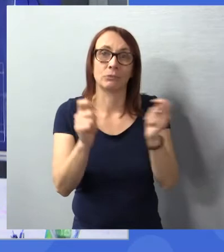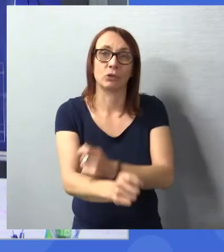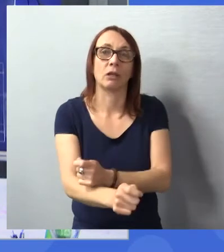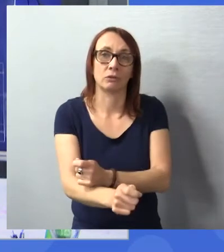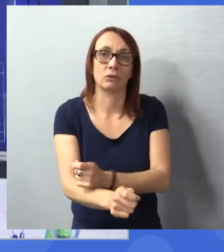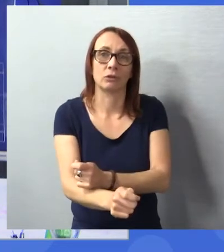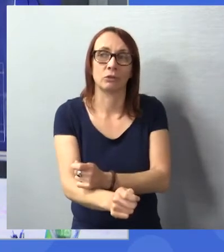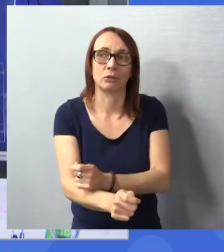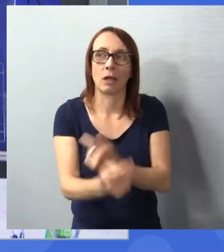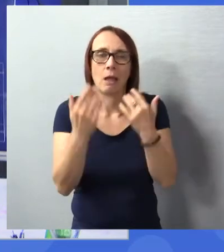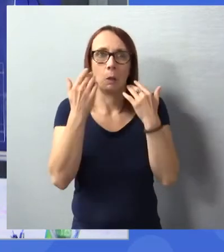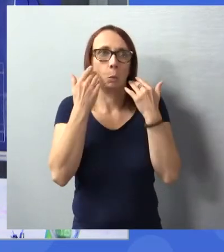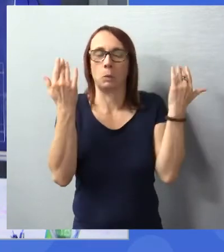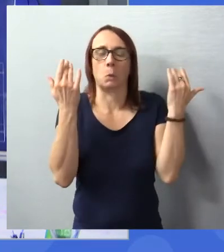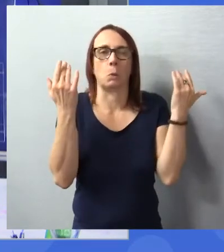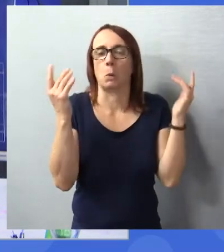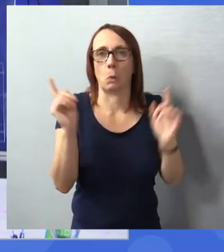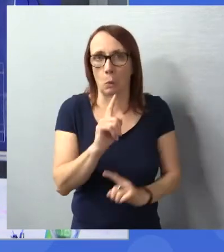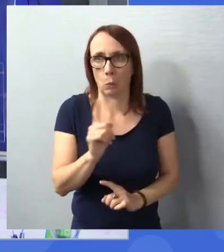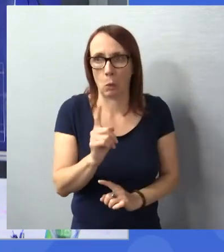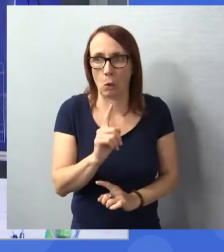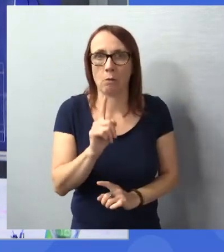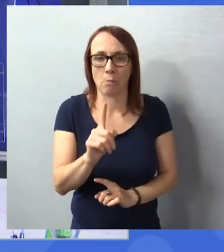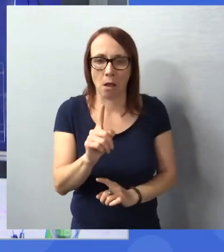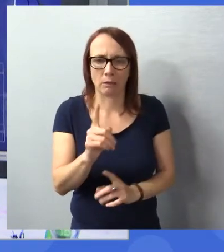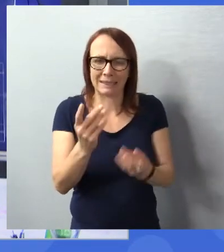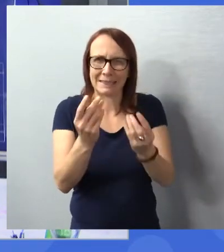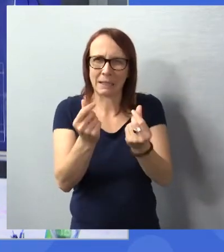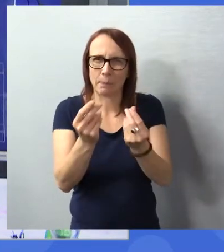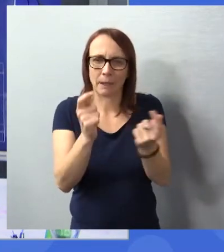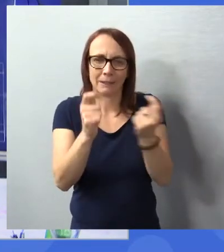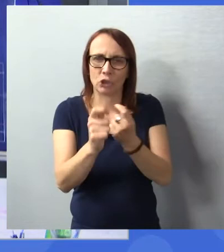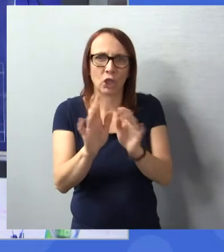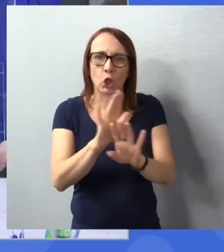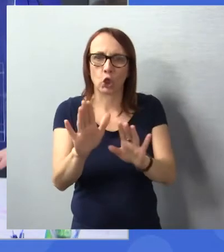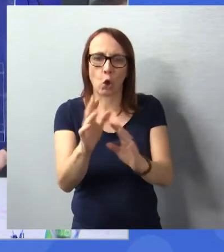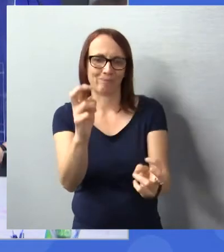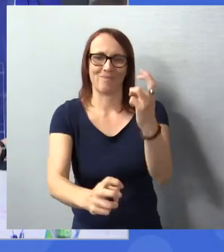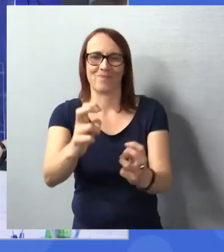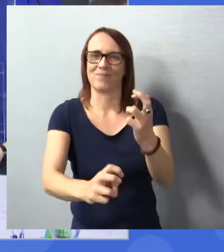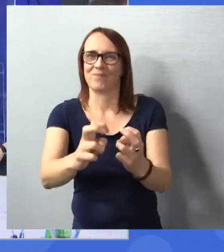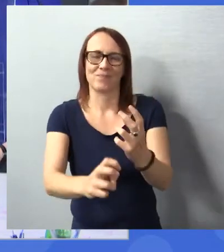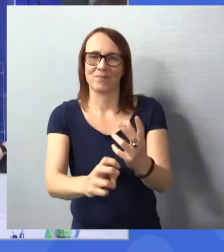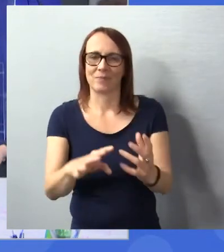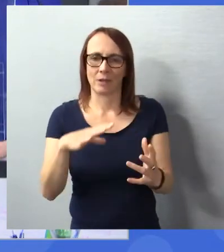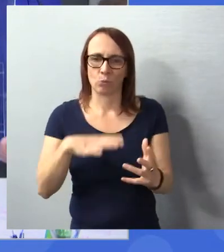really specifically talk about proportional represented representation but less of an adversarial system really people were interested in and also I